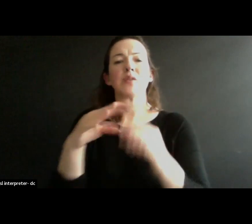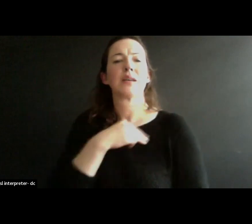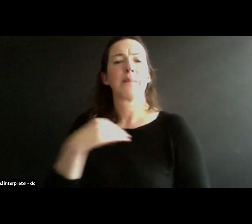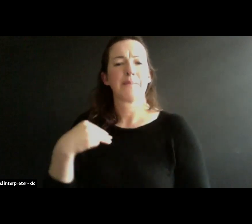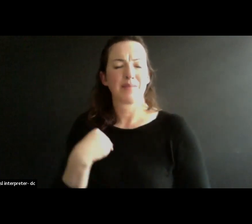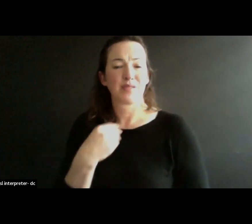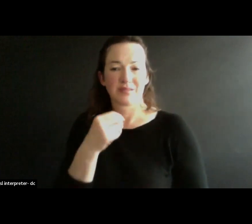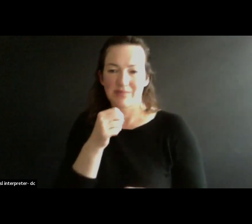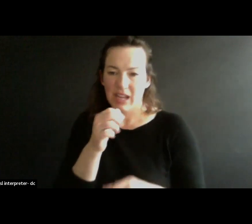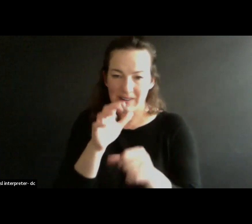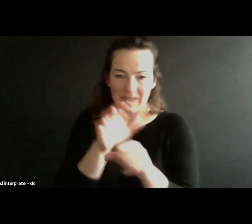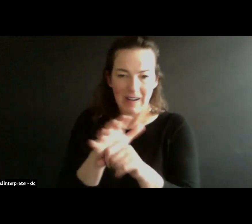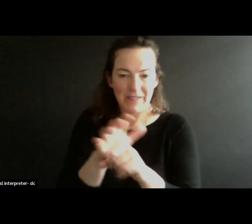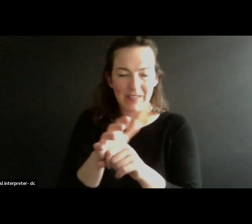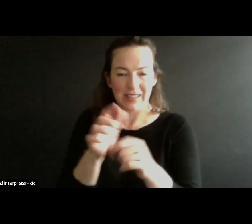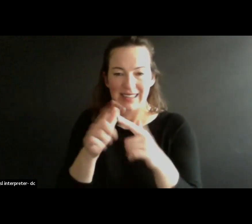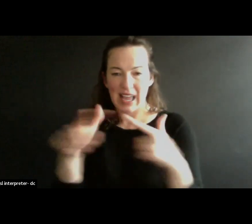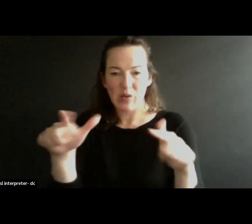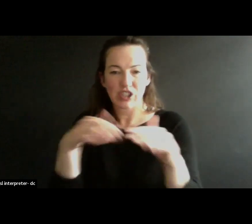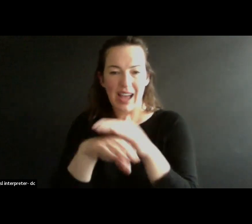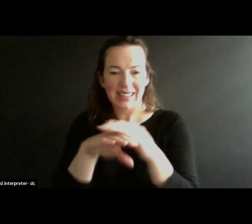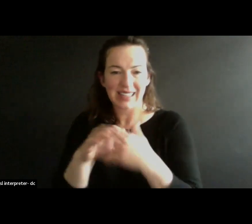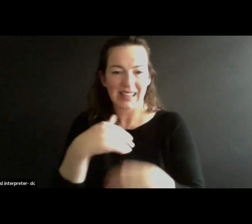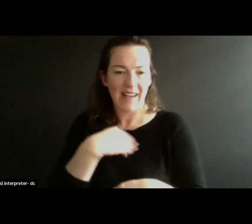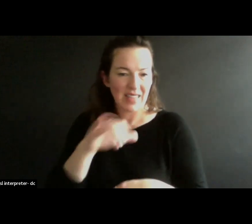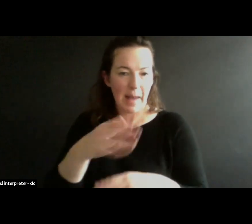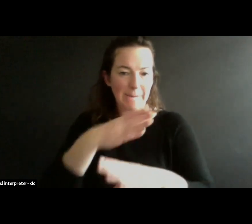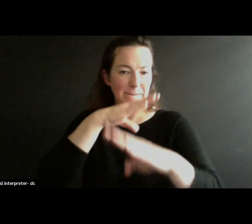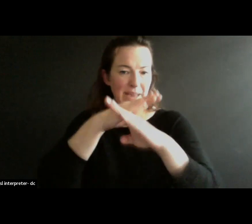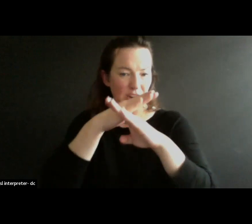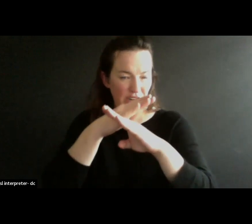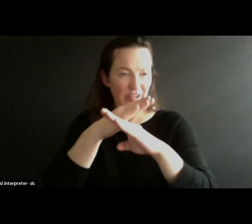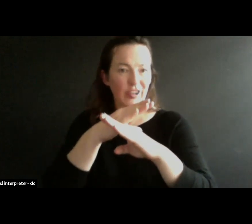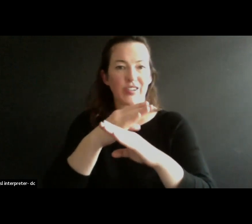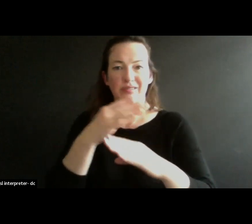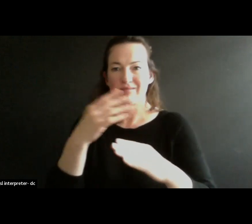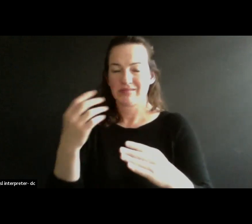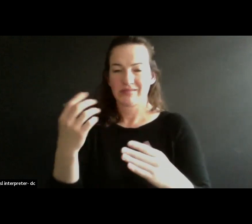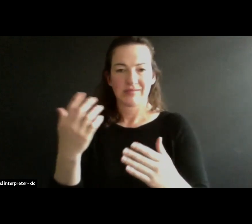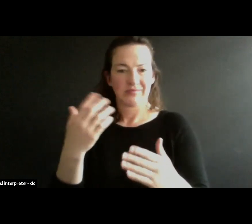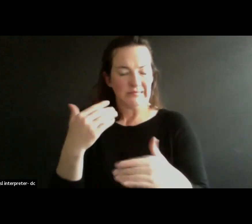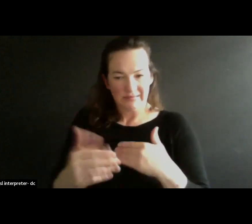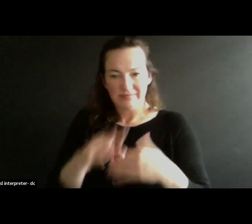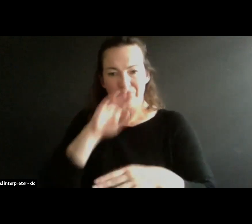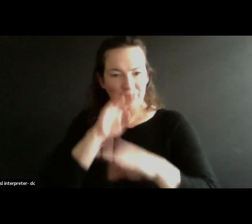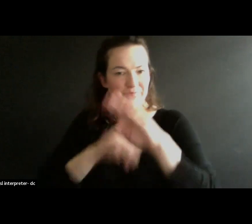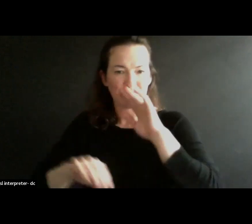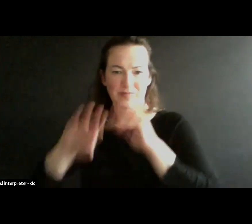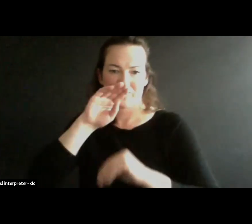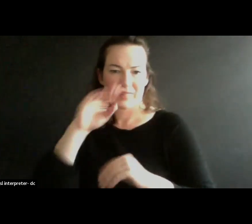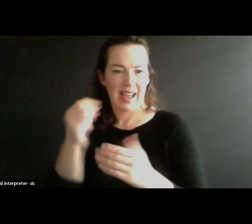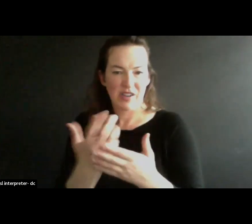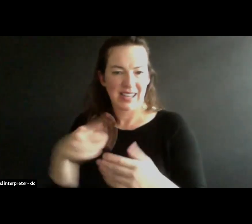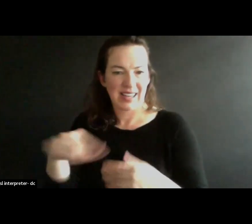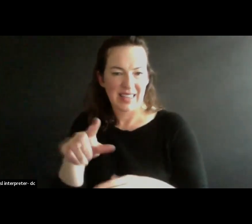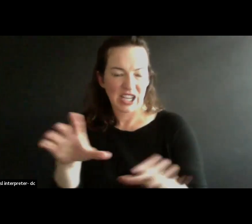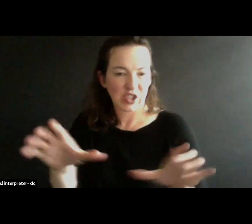language barriers as a bear to everything that they do with regards, to to their daily